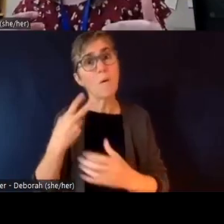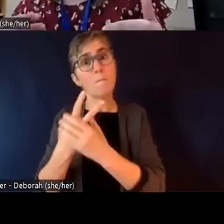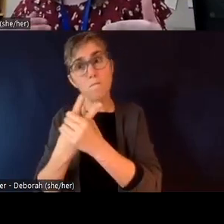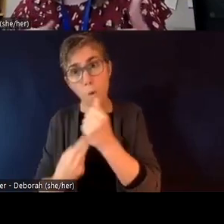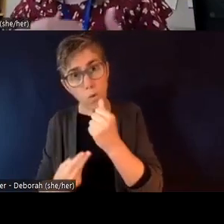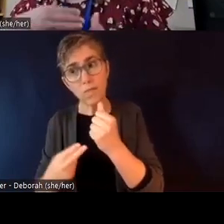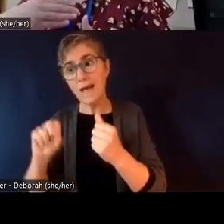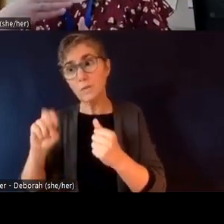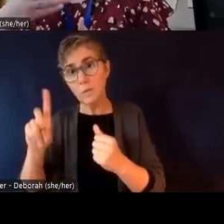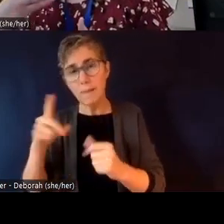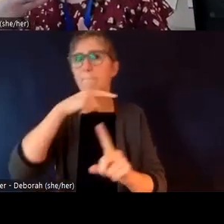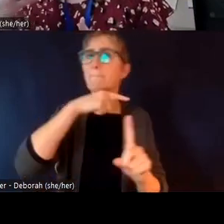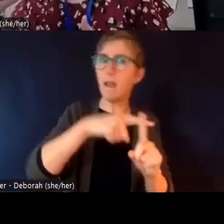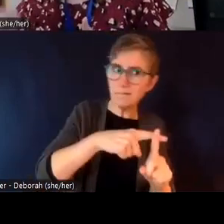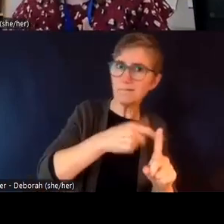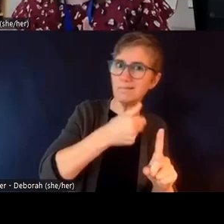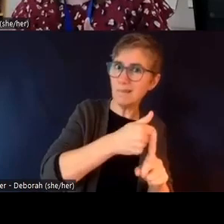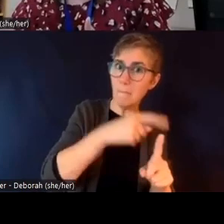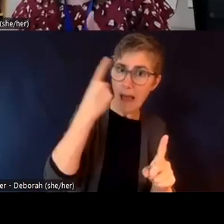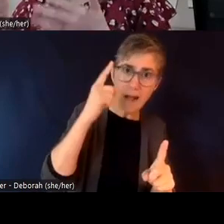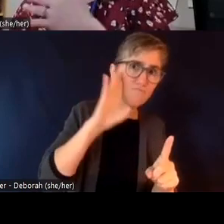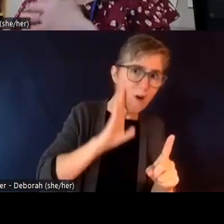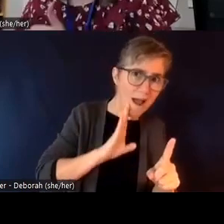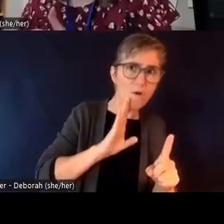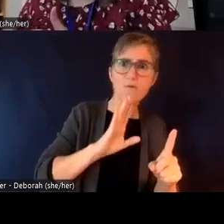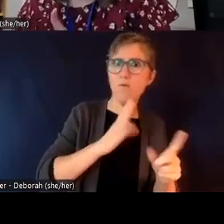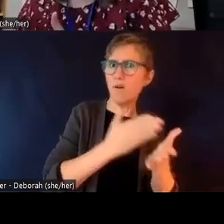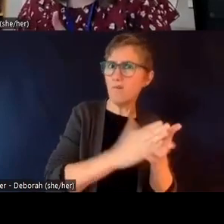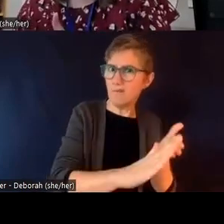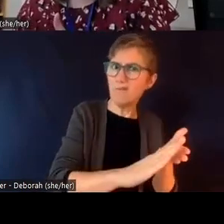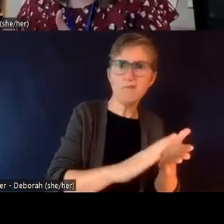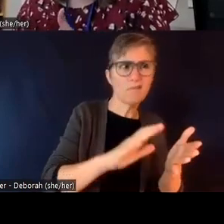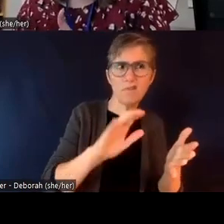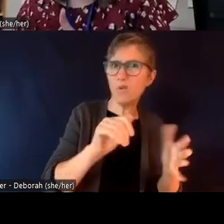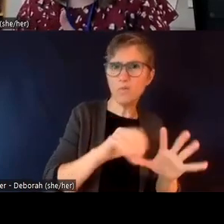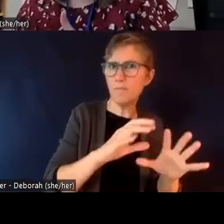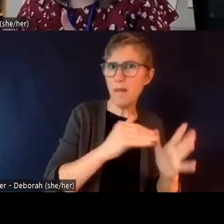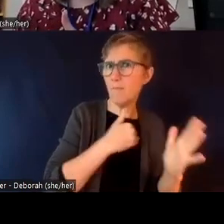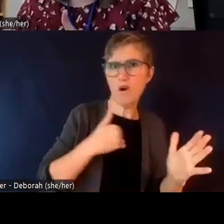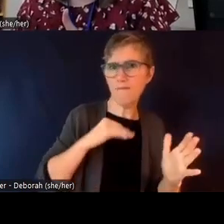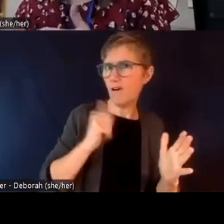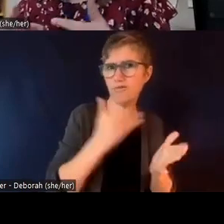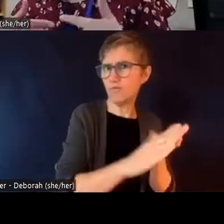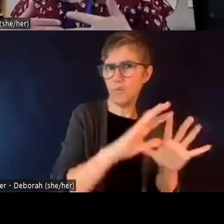identity and a minoritized sexual identity have higher rates of substance use disorder.